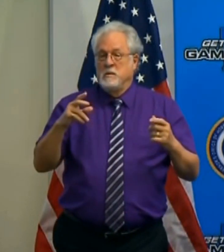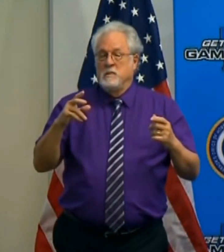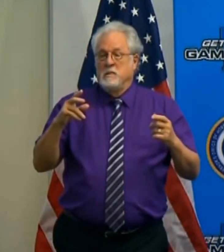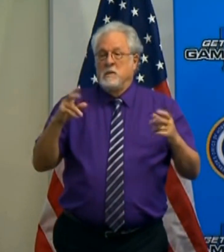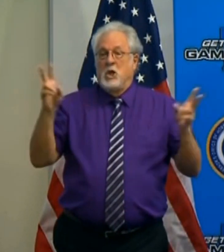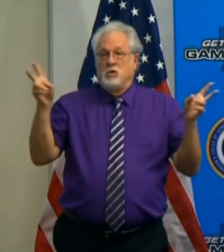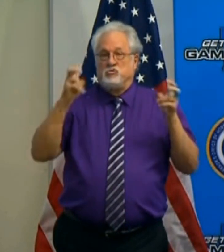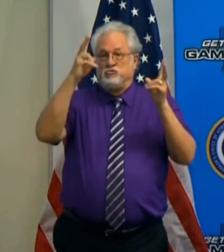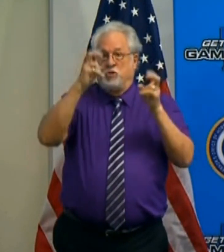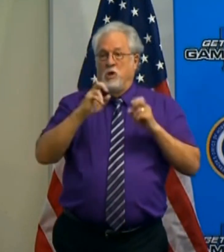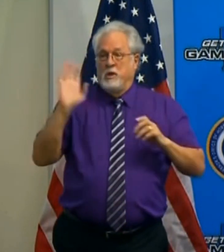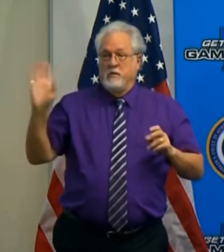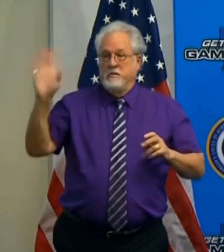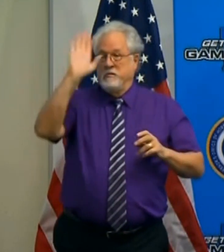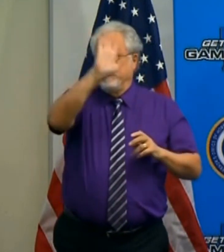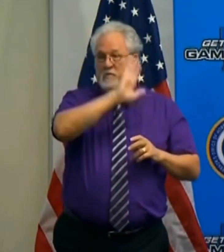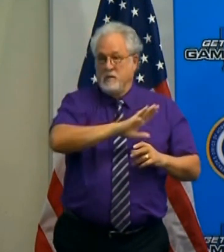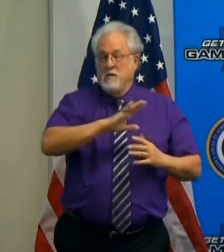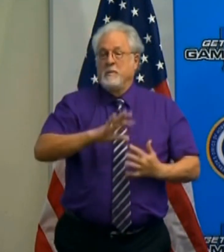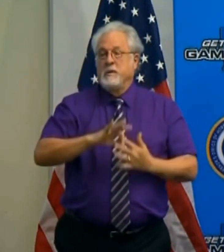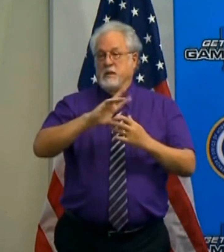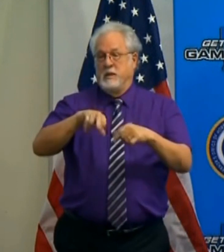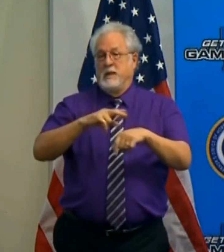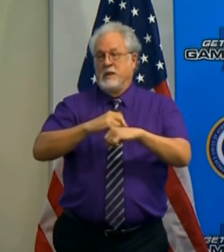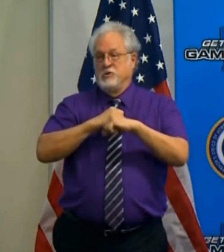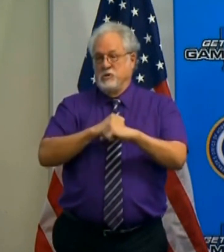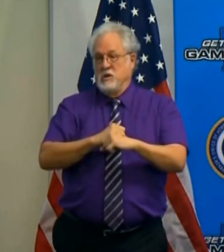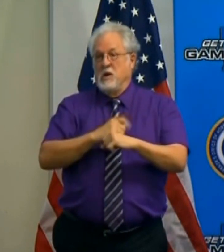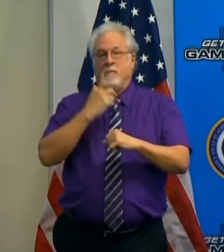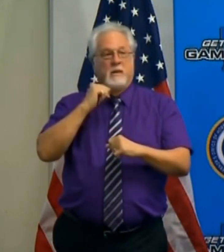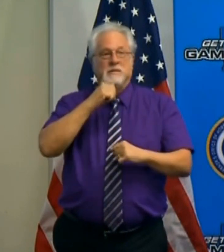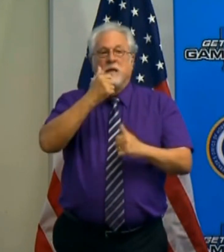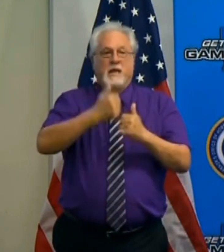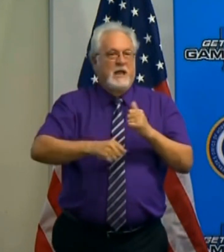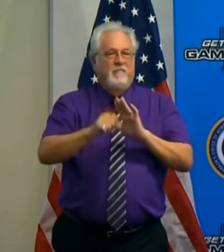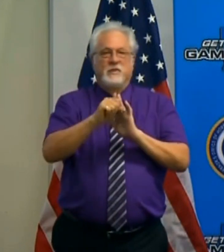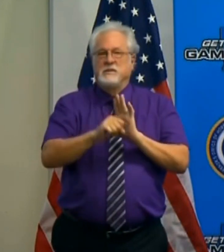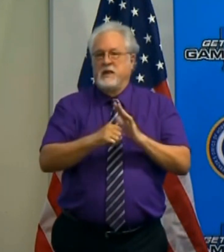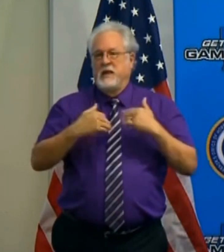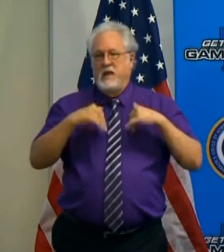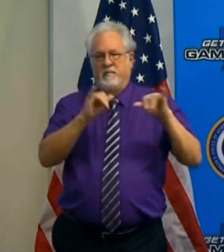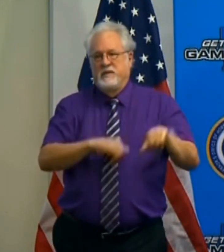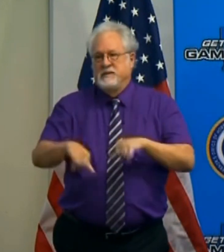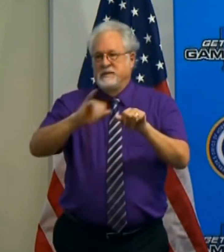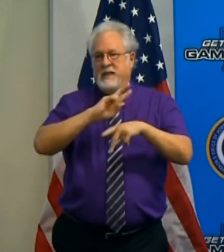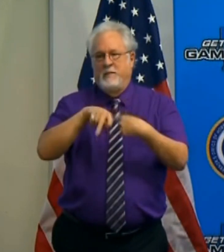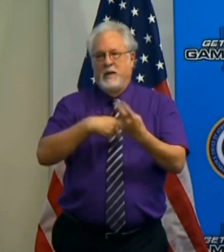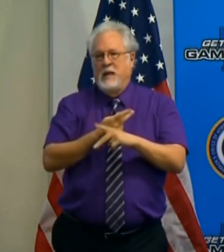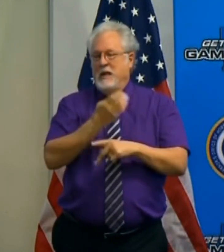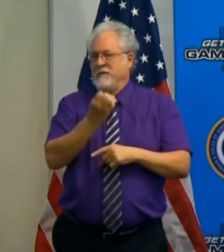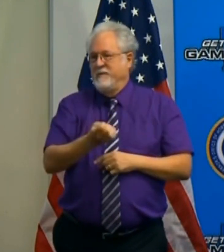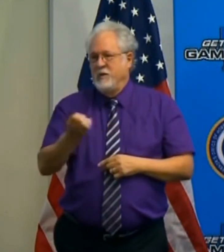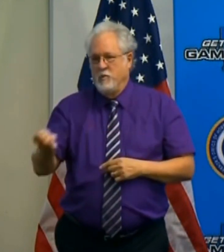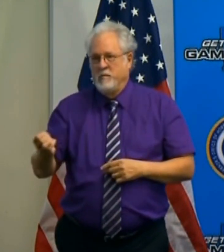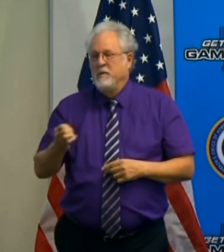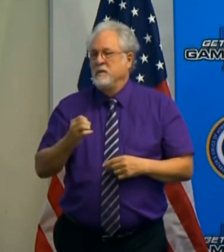their assets particularly in the national guard because not every state has the same type of equipment in the same type of